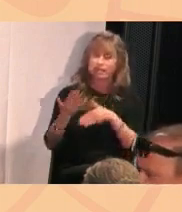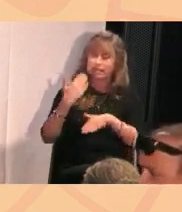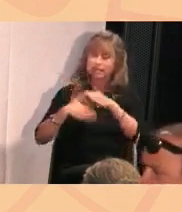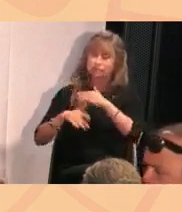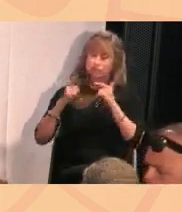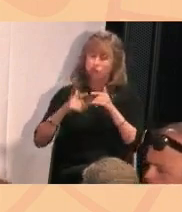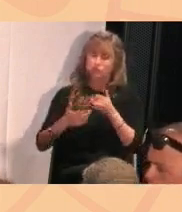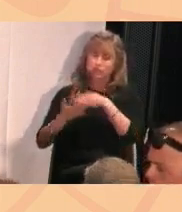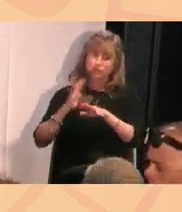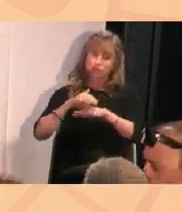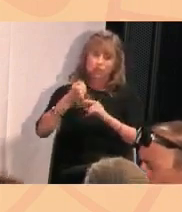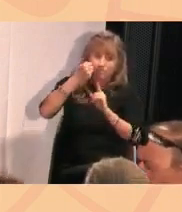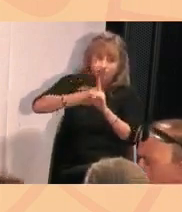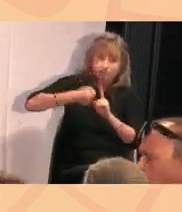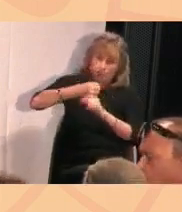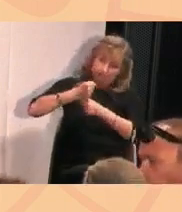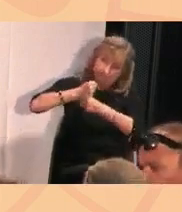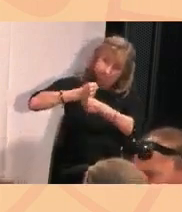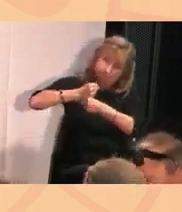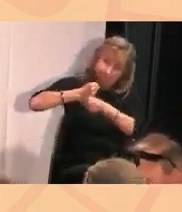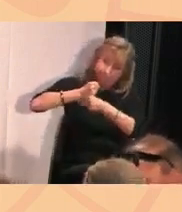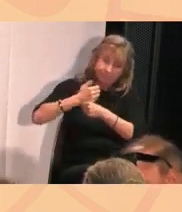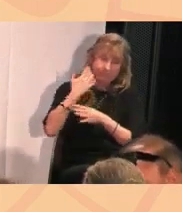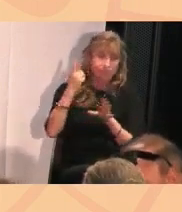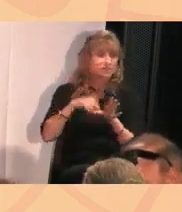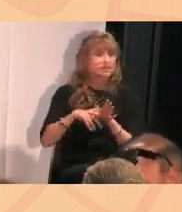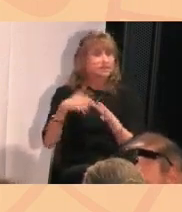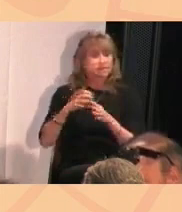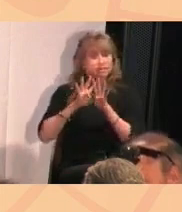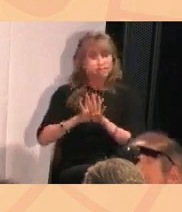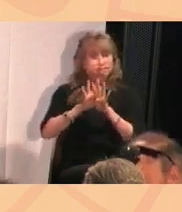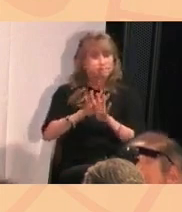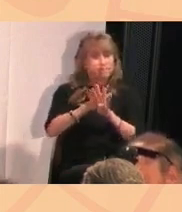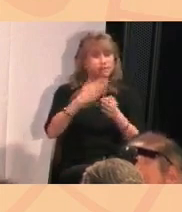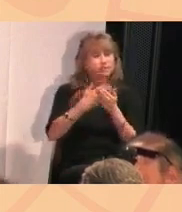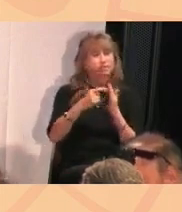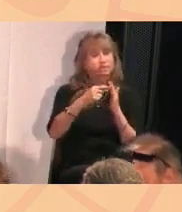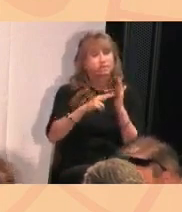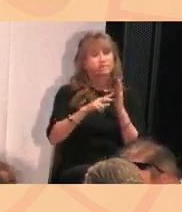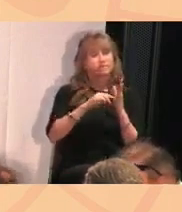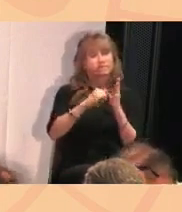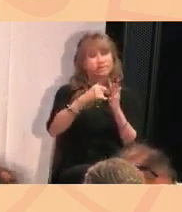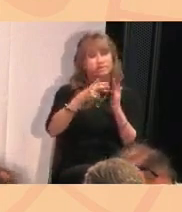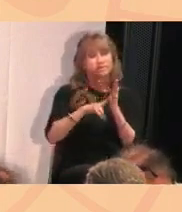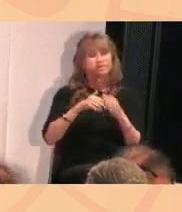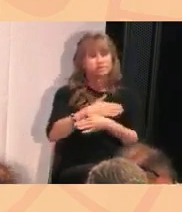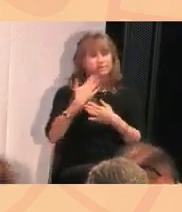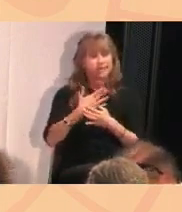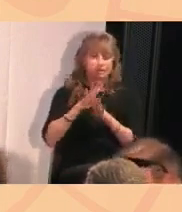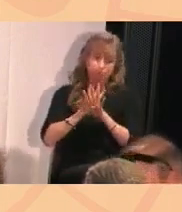there's a history down there of protest.